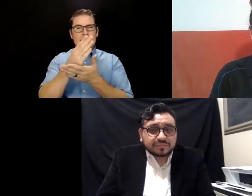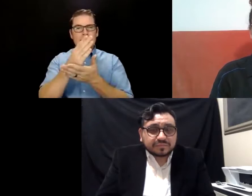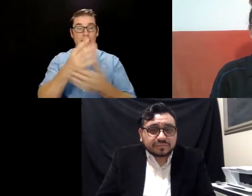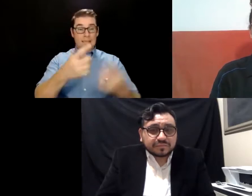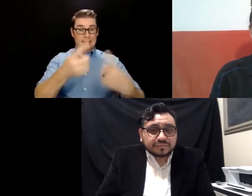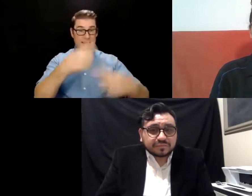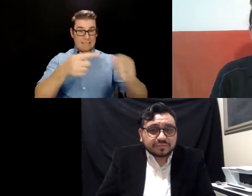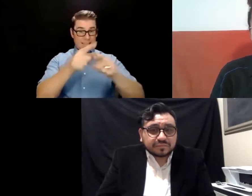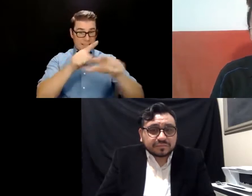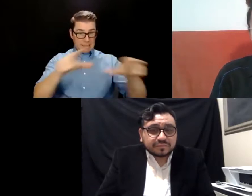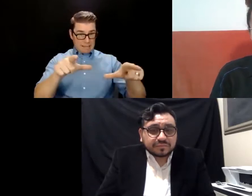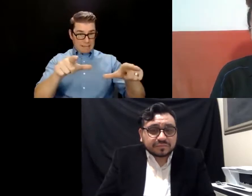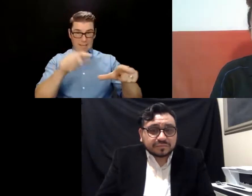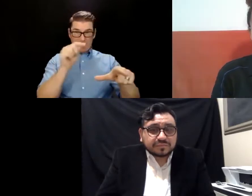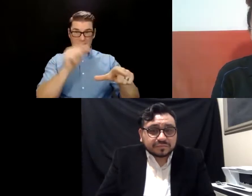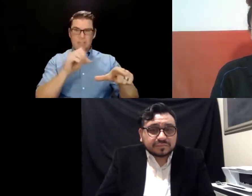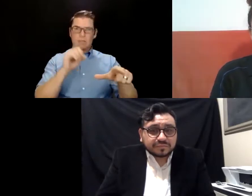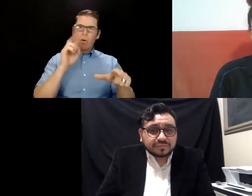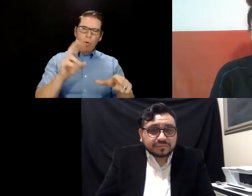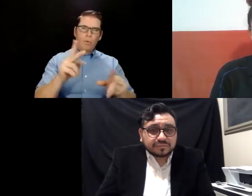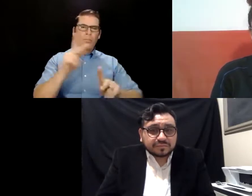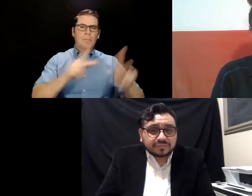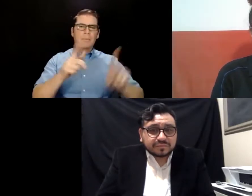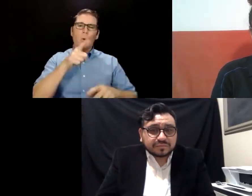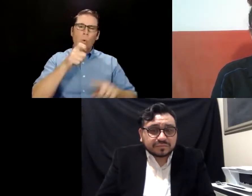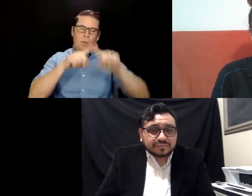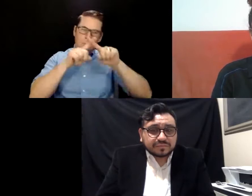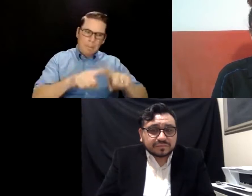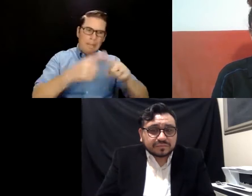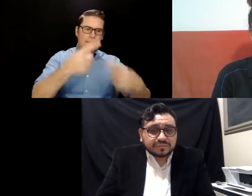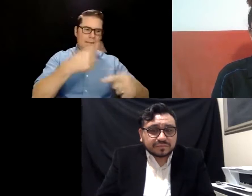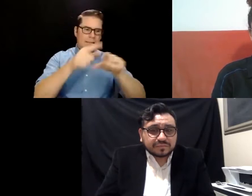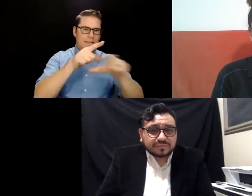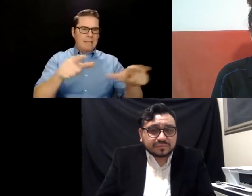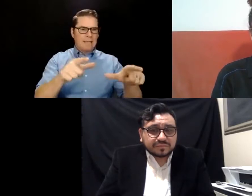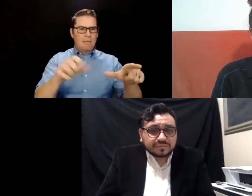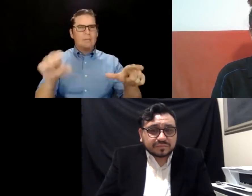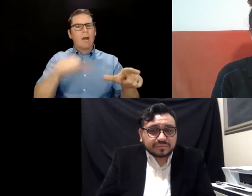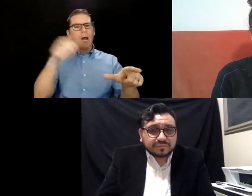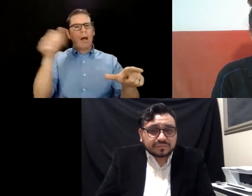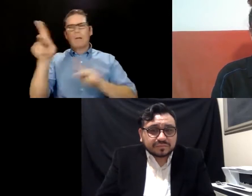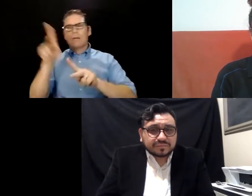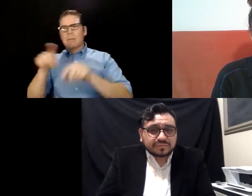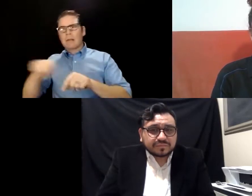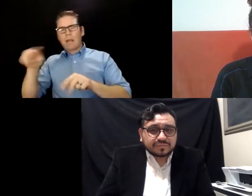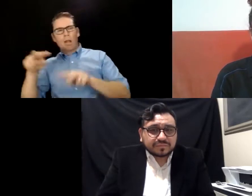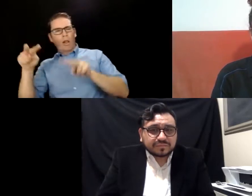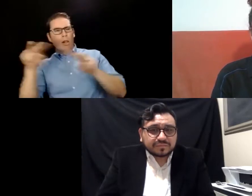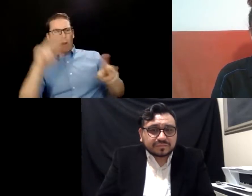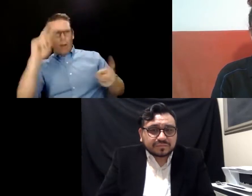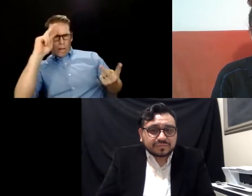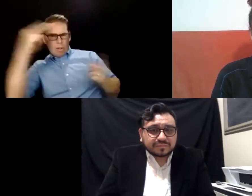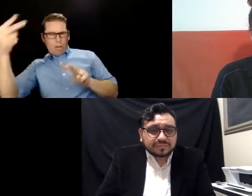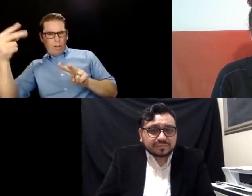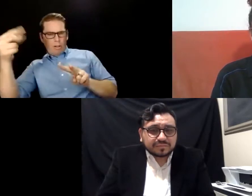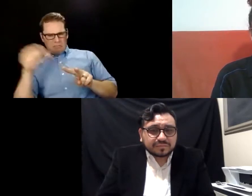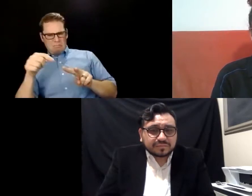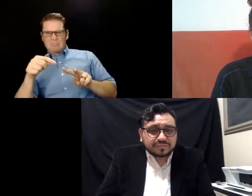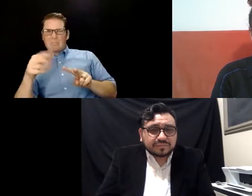primarily through sign language?